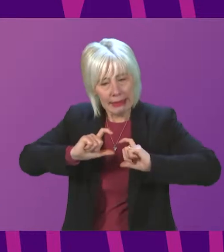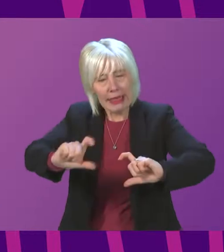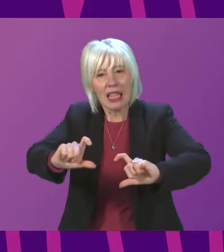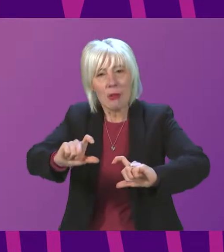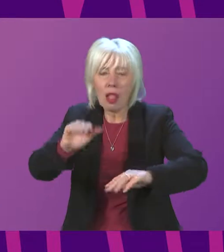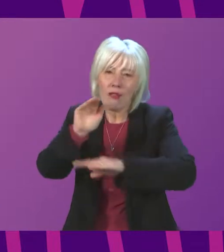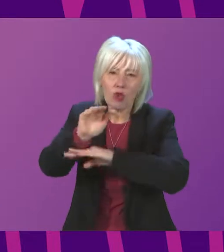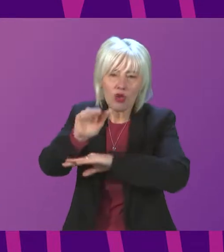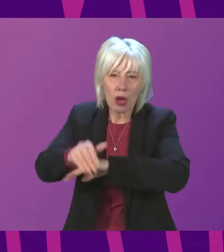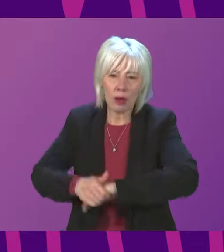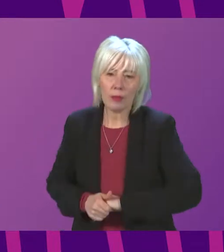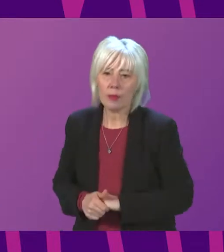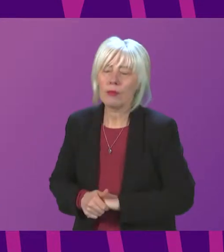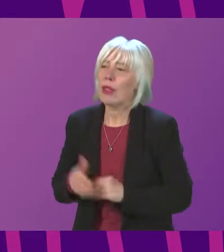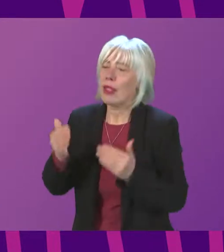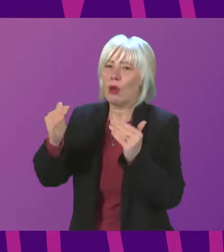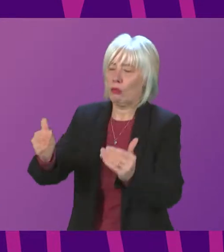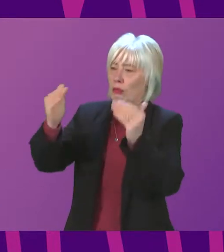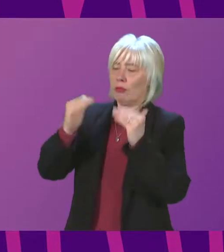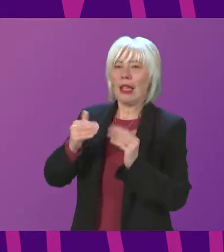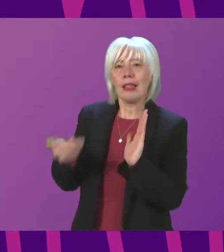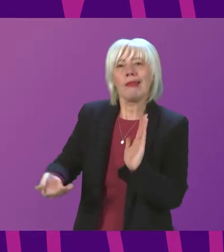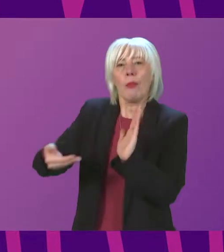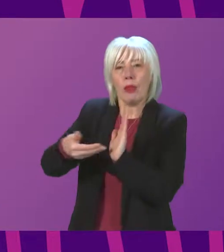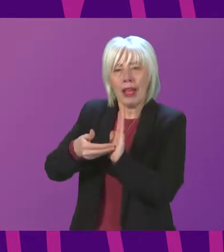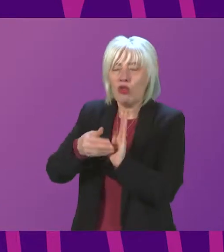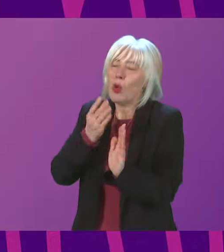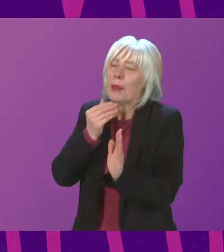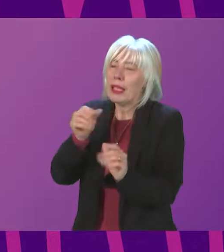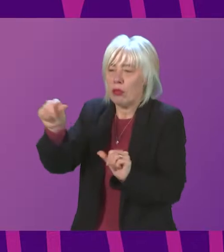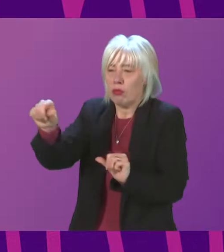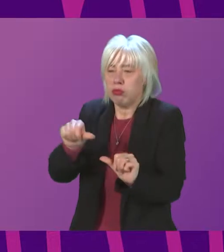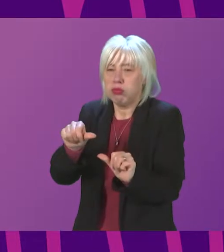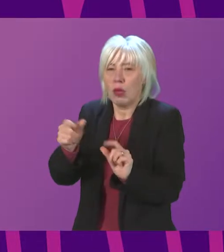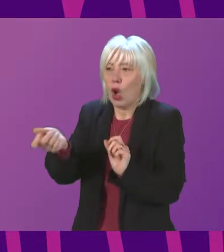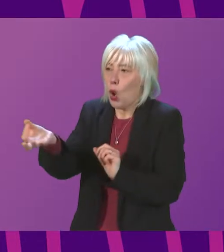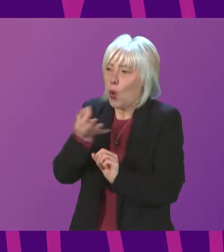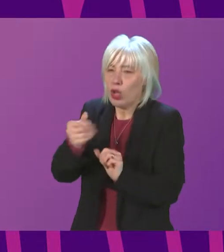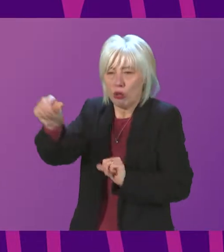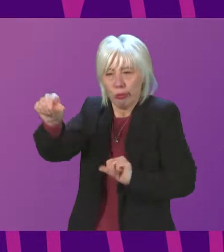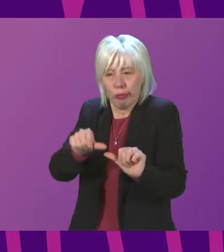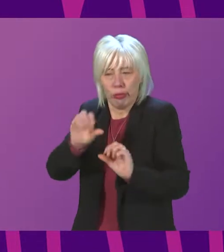We move to supplementary questions. I would be grateful for short and succinct questions and responses.